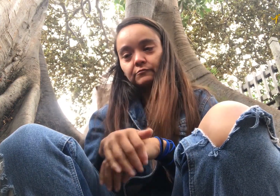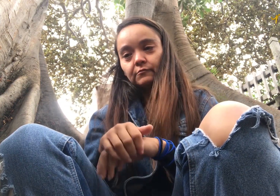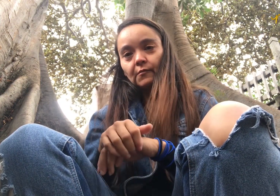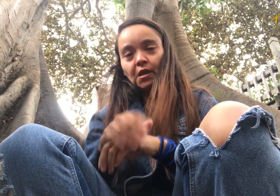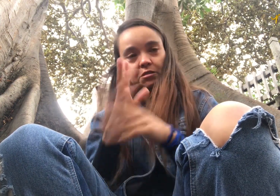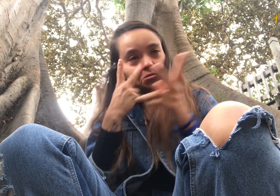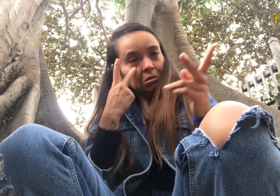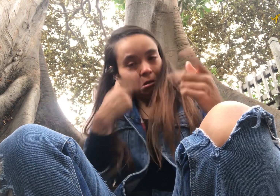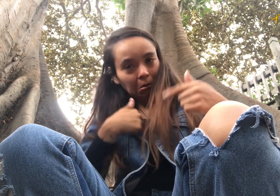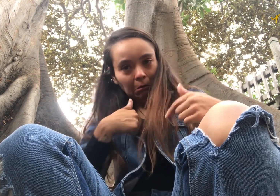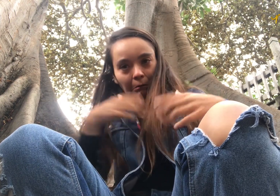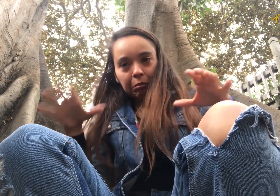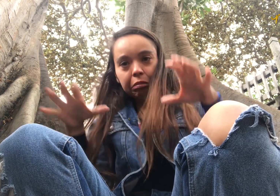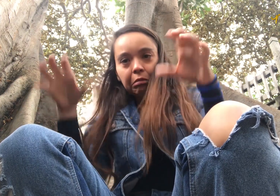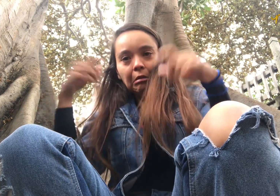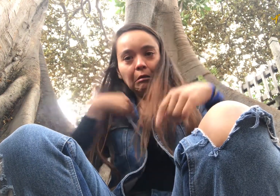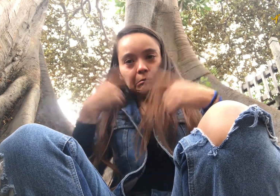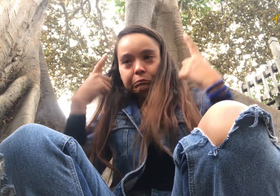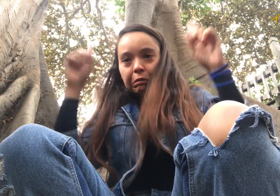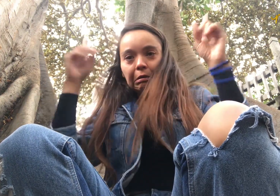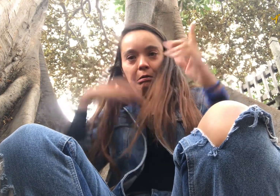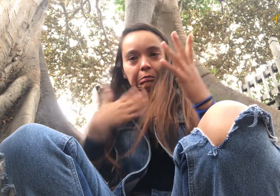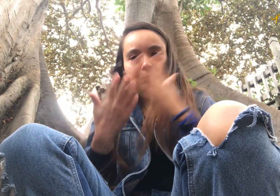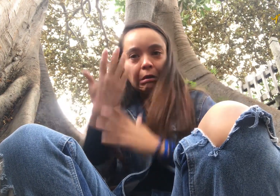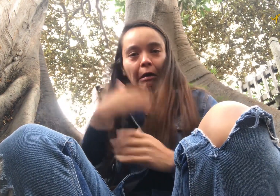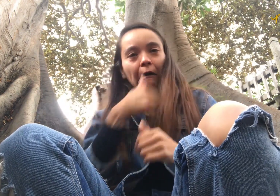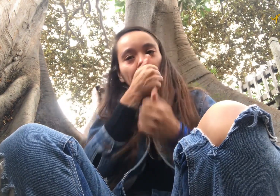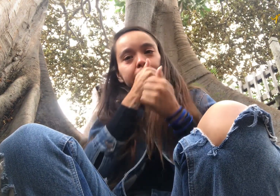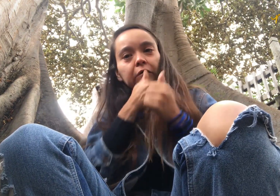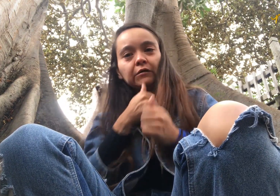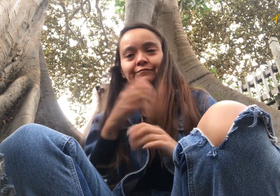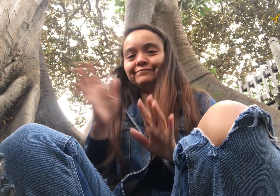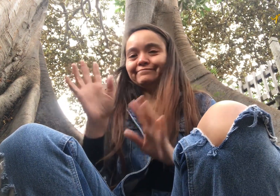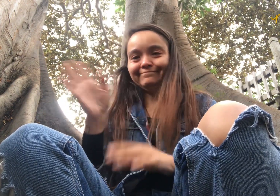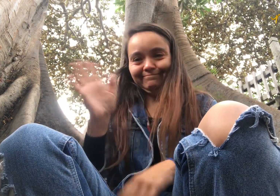People see me and think, oh she's out doing things, she's successful, etc.,